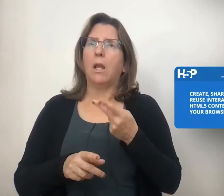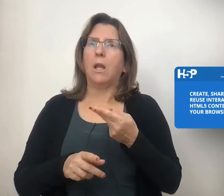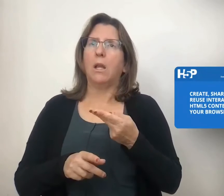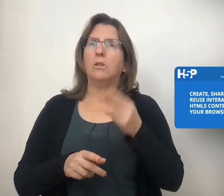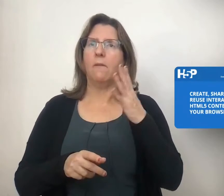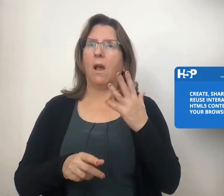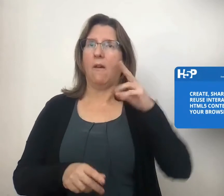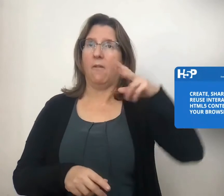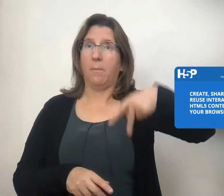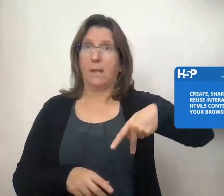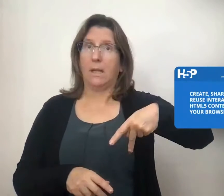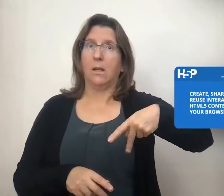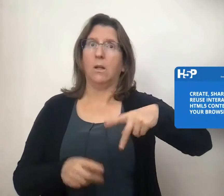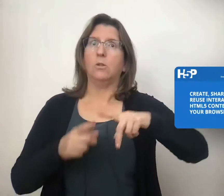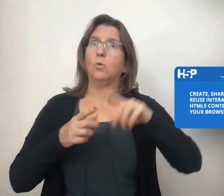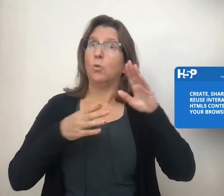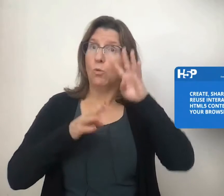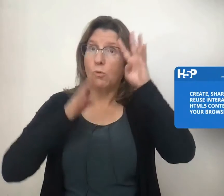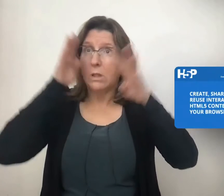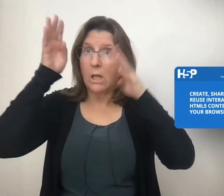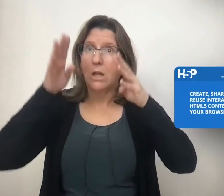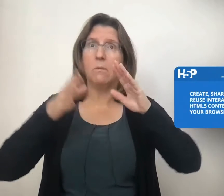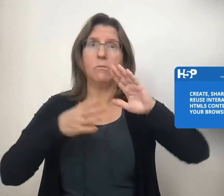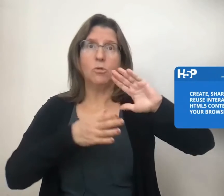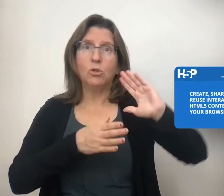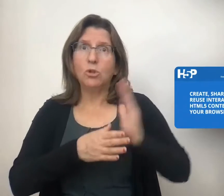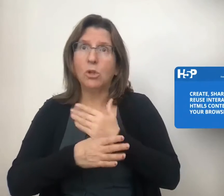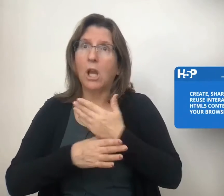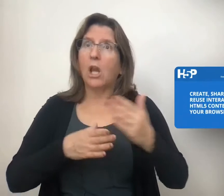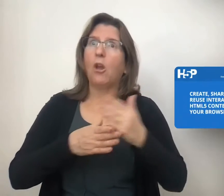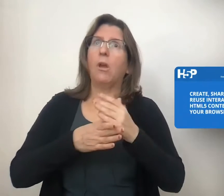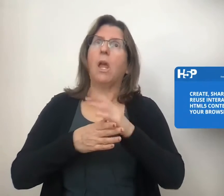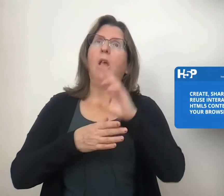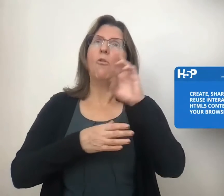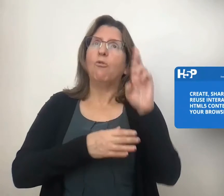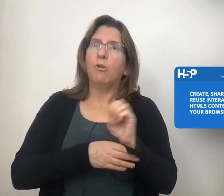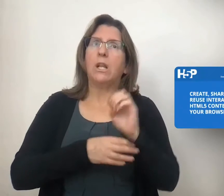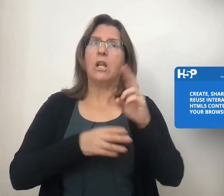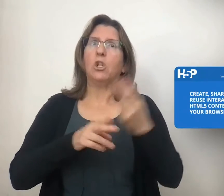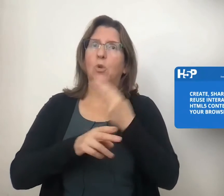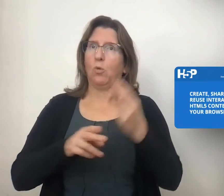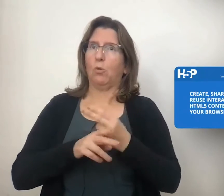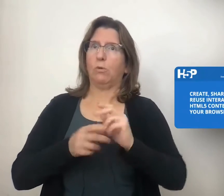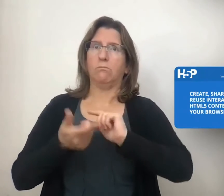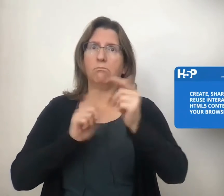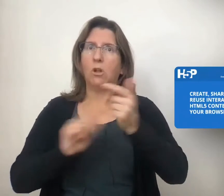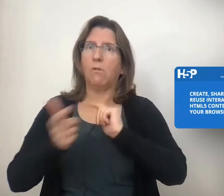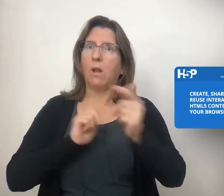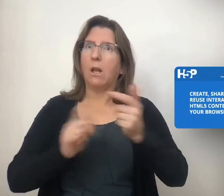You can use h5p to share and reuse interactive content,